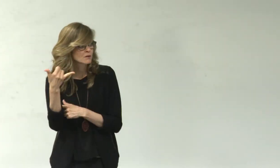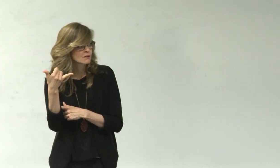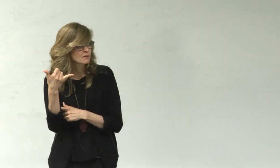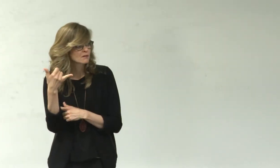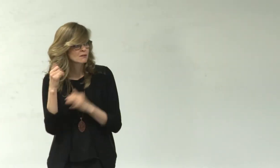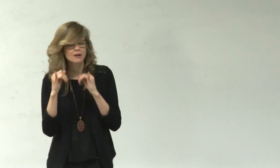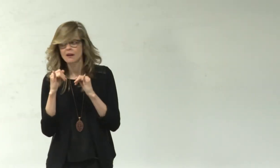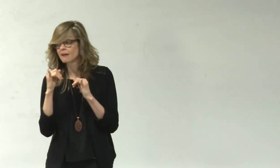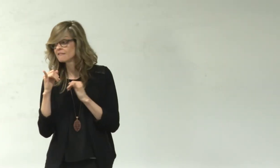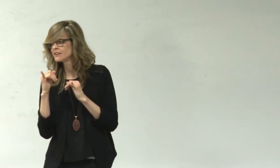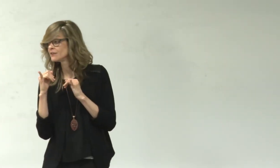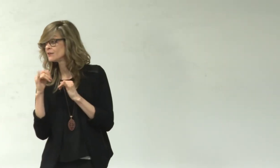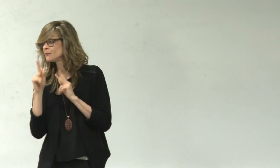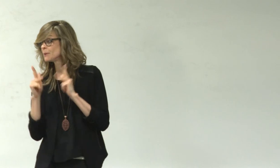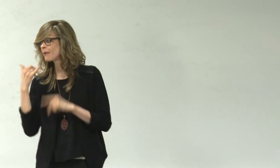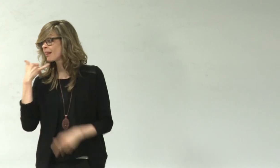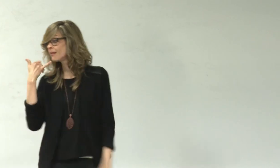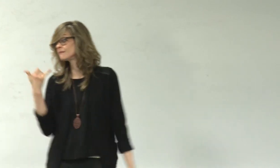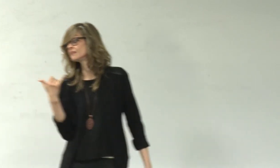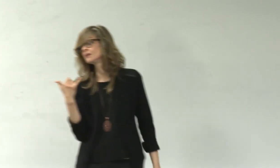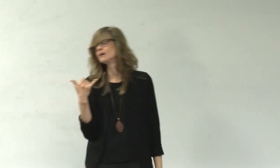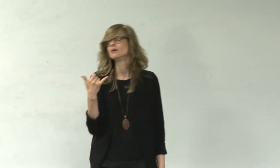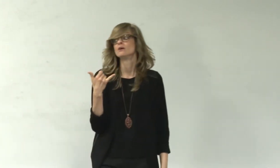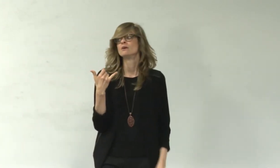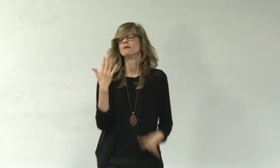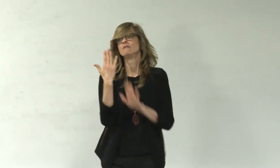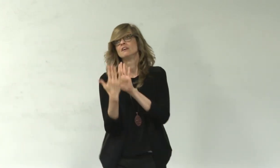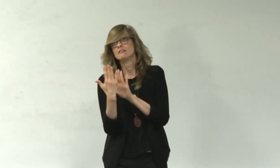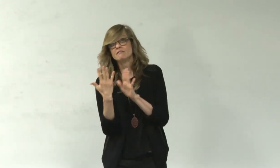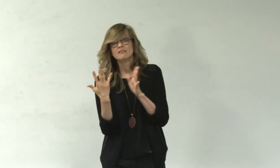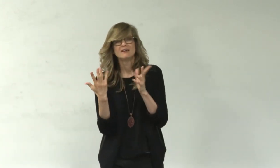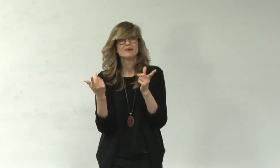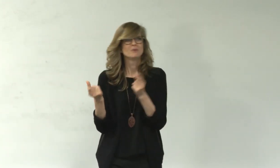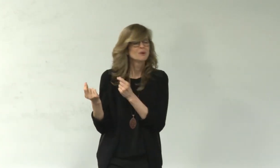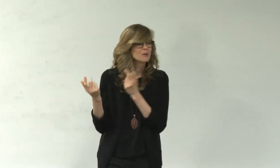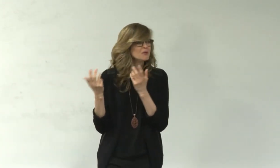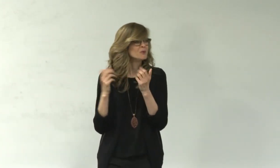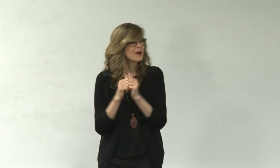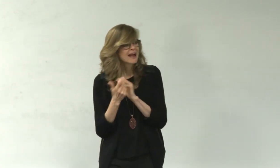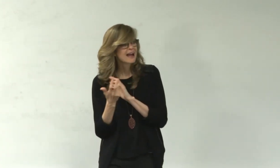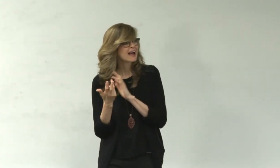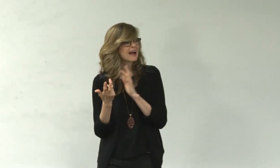I HAD TO PHONE INTERVIEW PEOPLE. I HAD TO INTERVIEW PEOPLE FACE TO FACE.